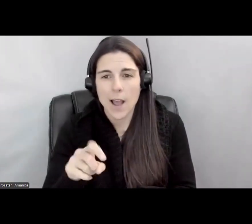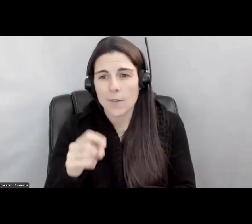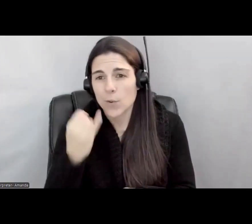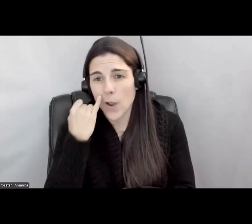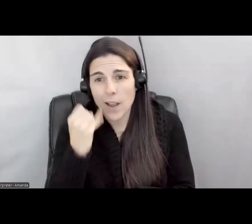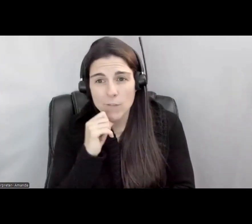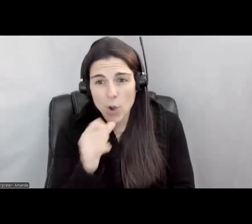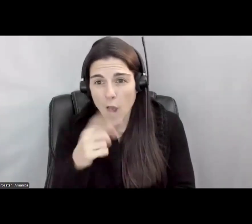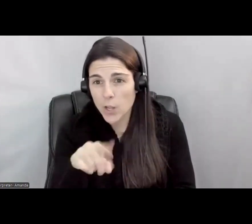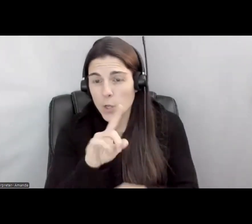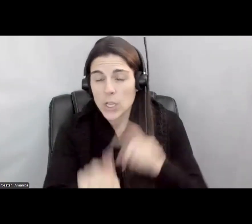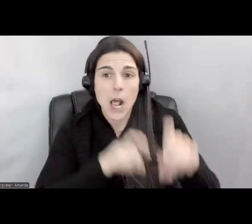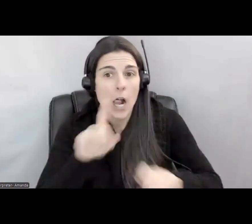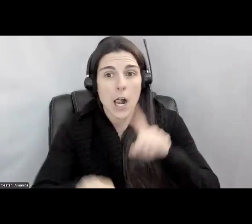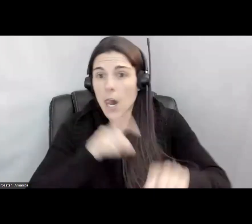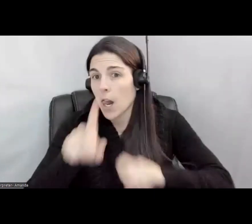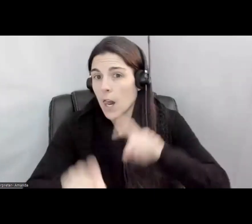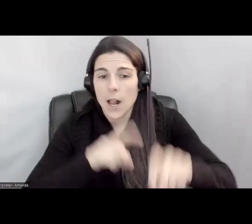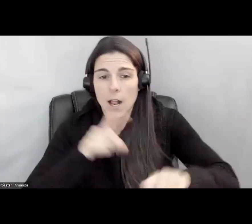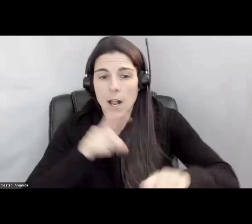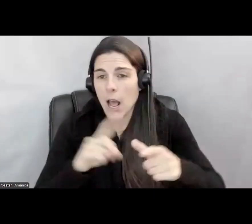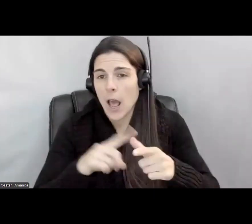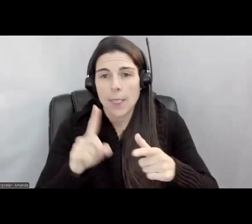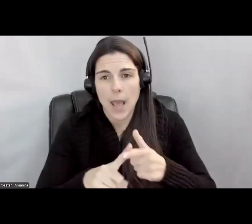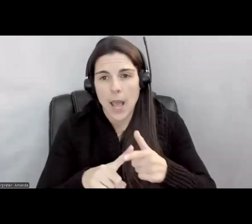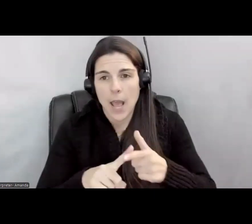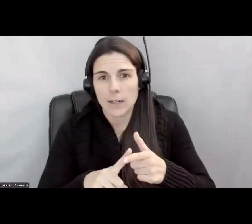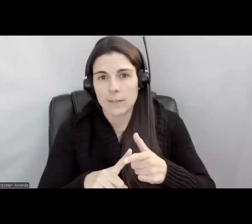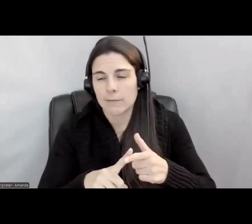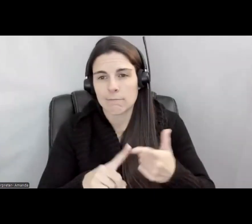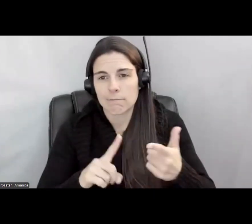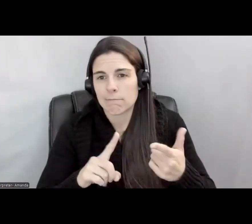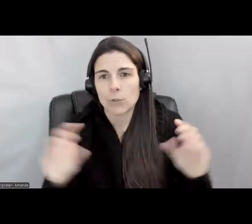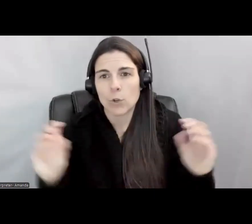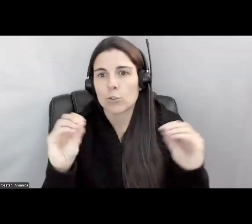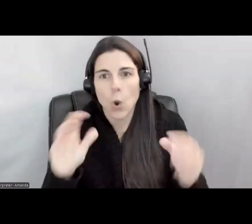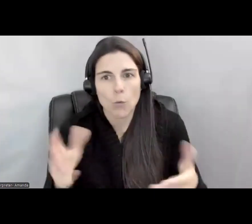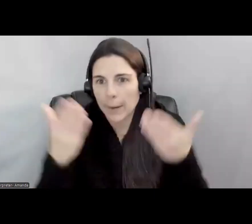just ask a million questions and then we never get to any recommendations. So